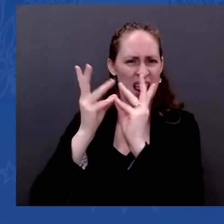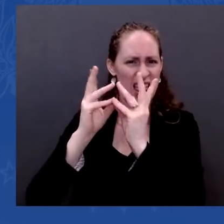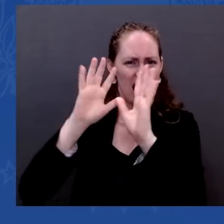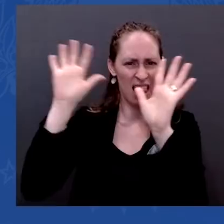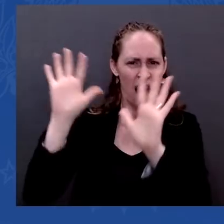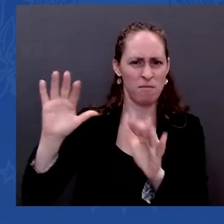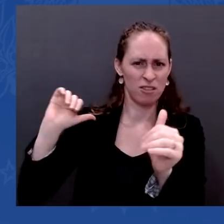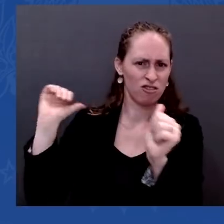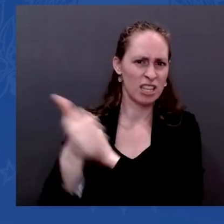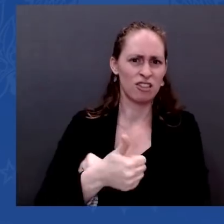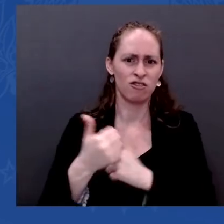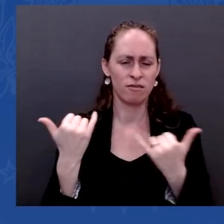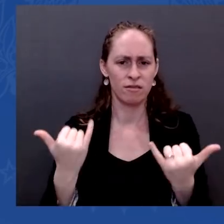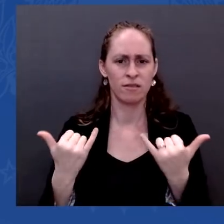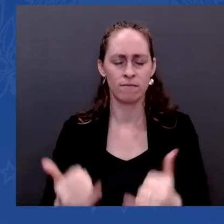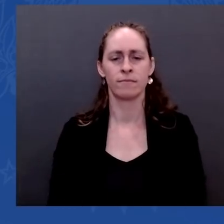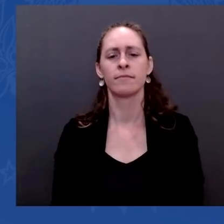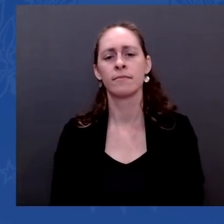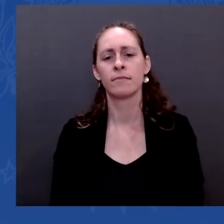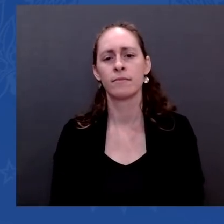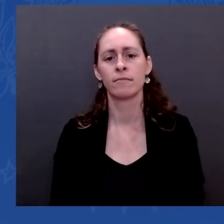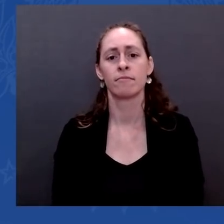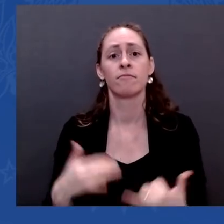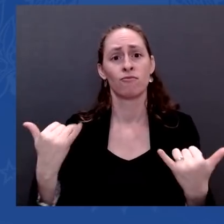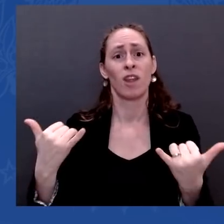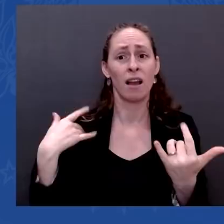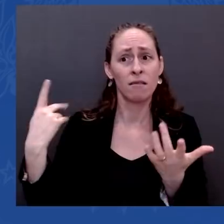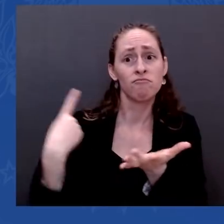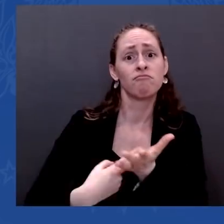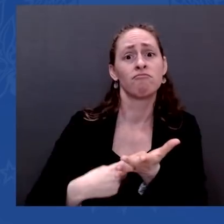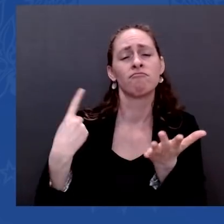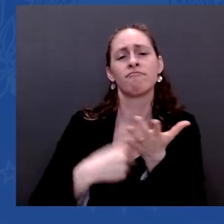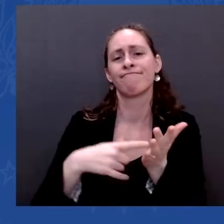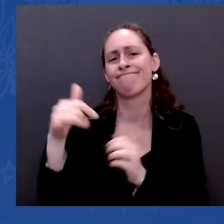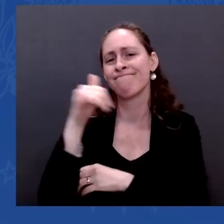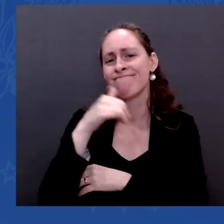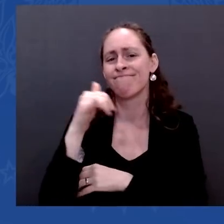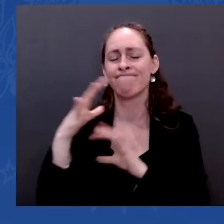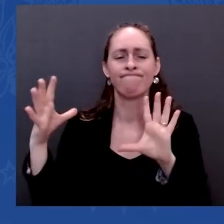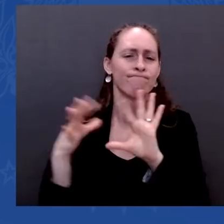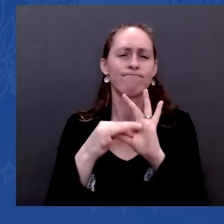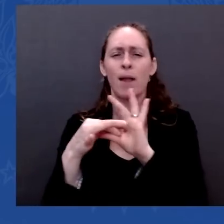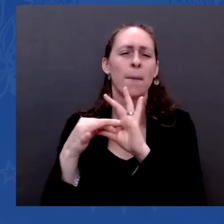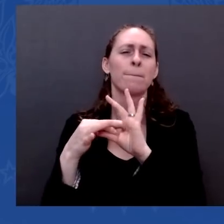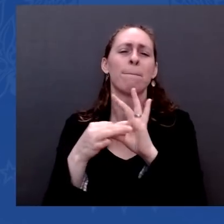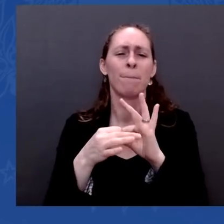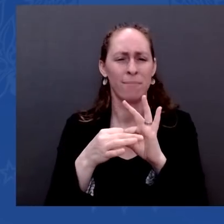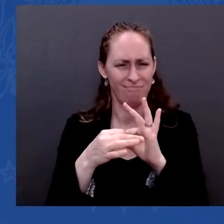the strong bond we have within our transatlantic partnership, and the fact that both countries can rely on each other.